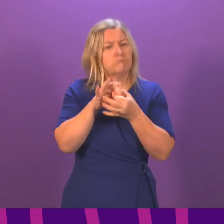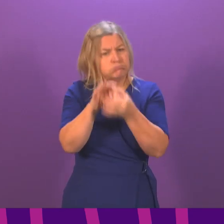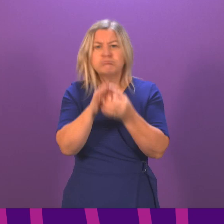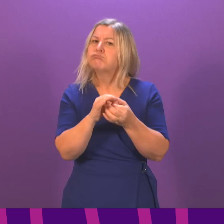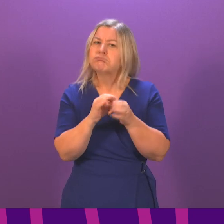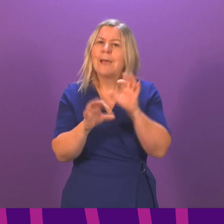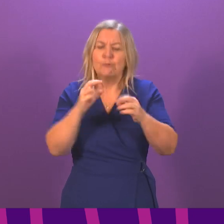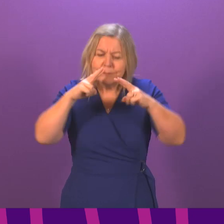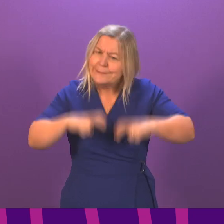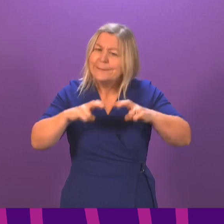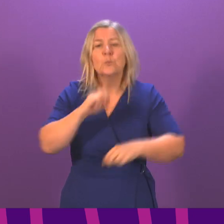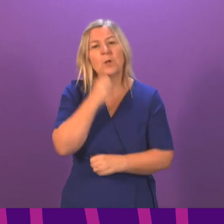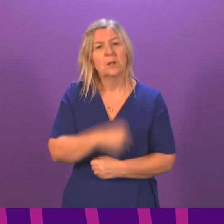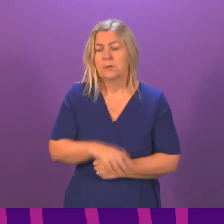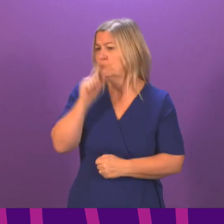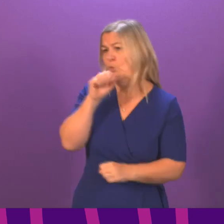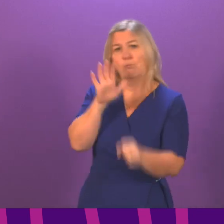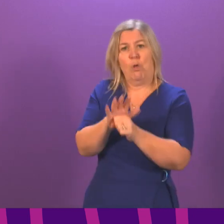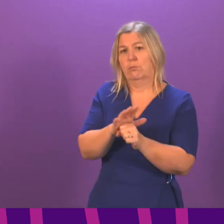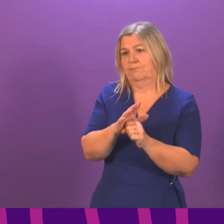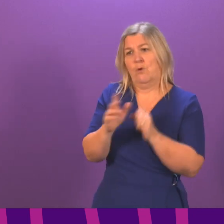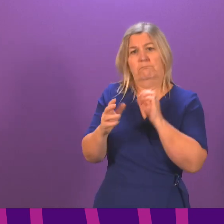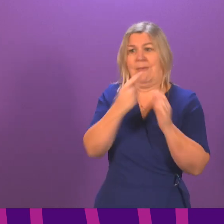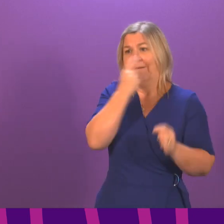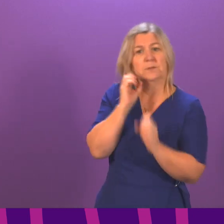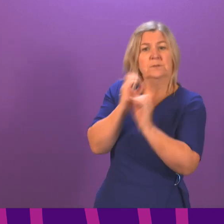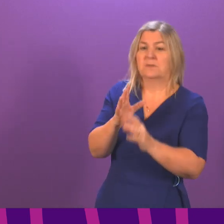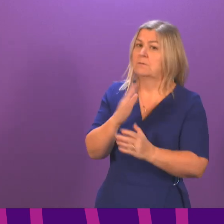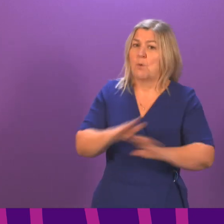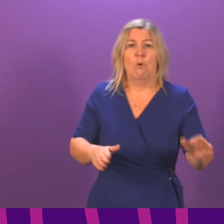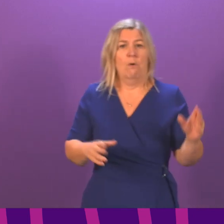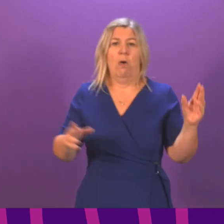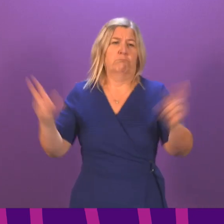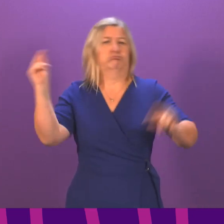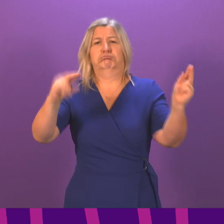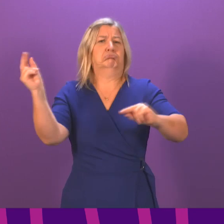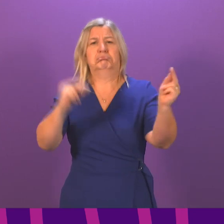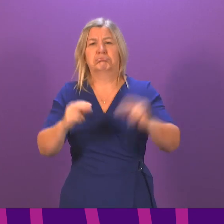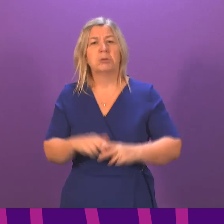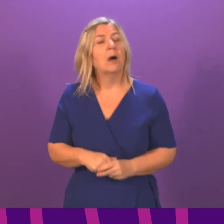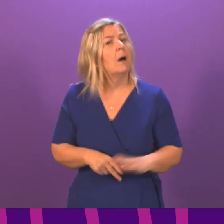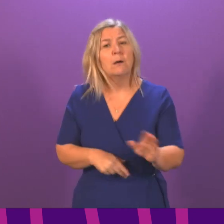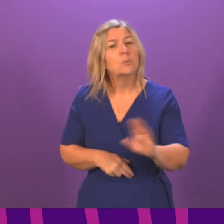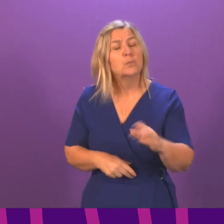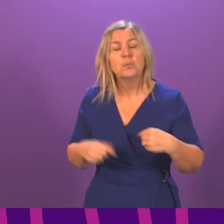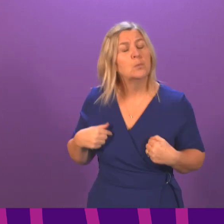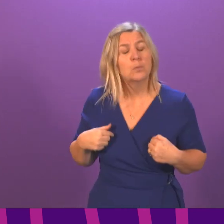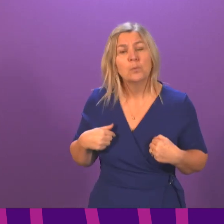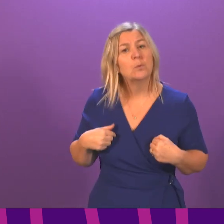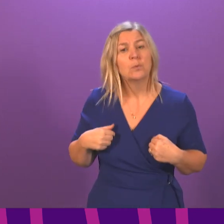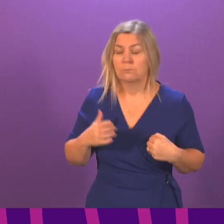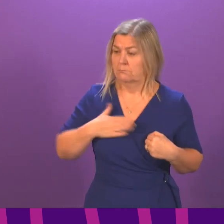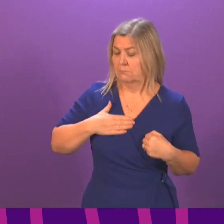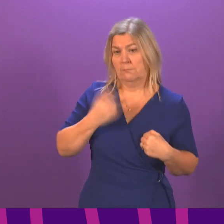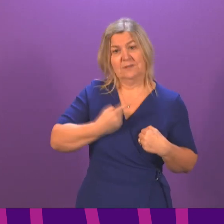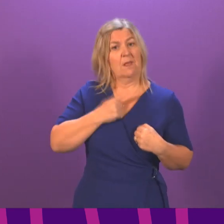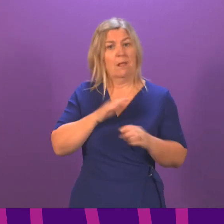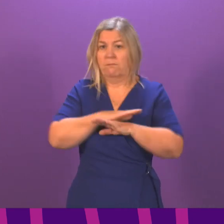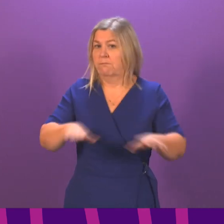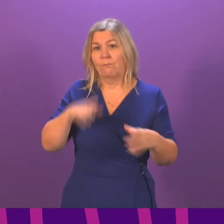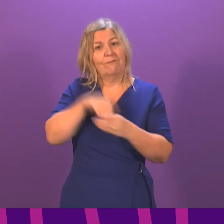from giving evidence. I have recused myself from the decisions in relation to the issue